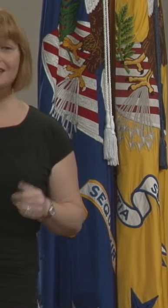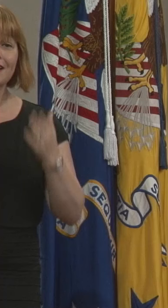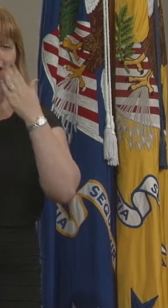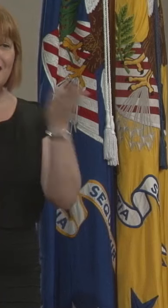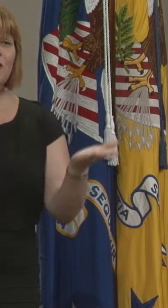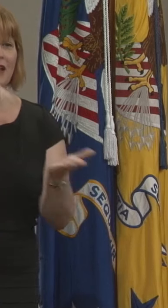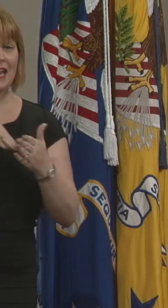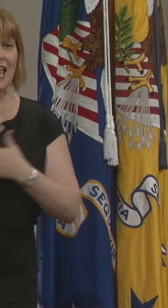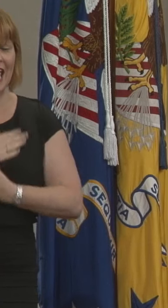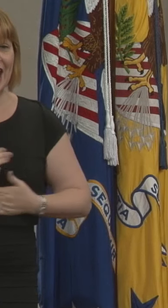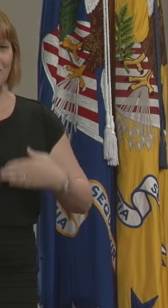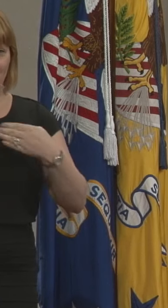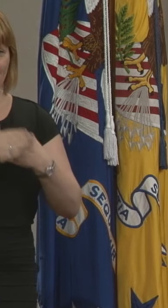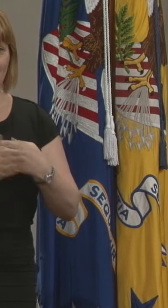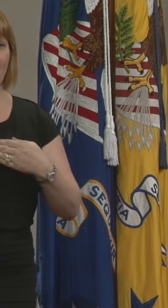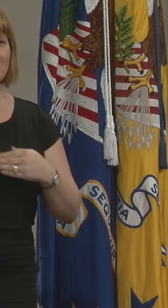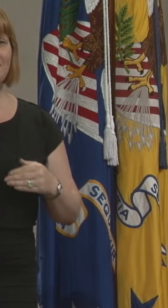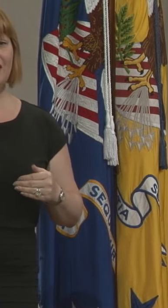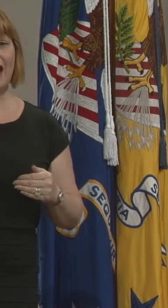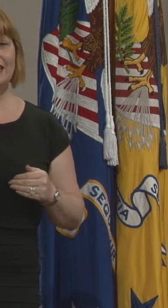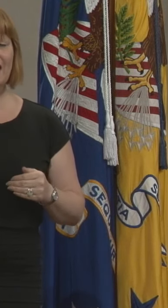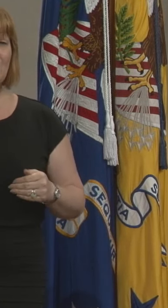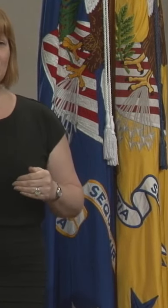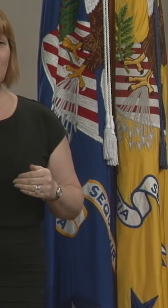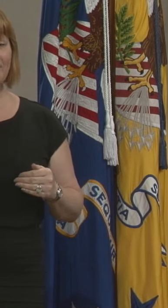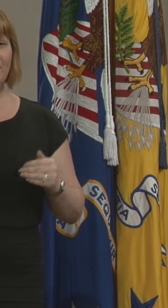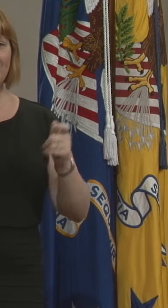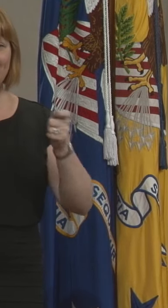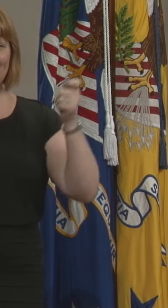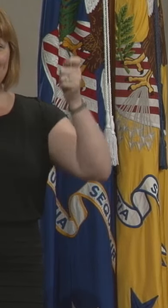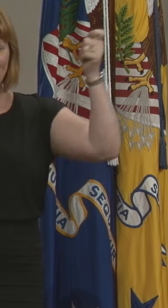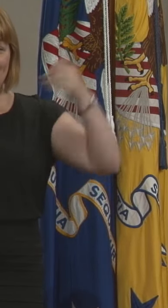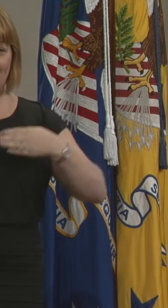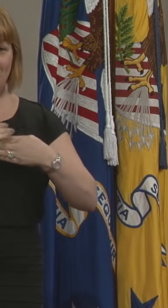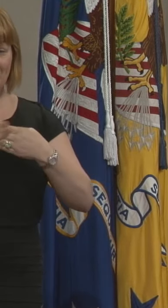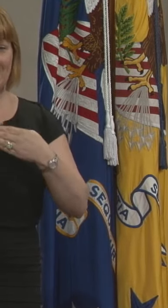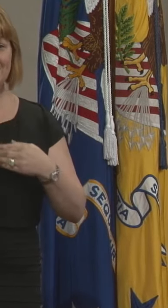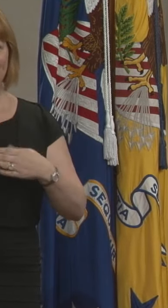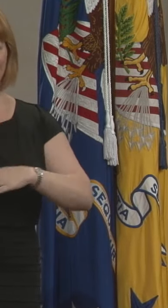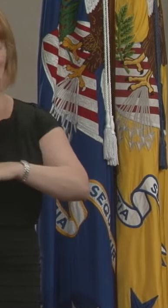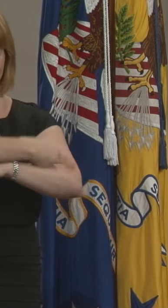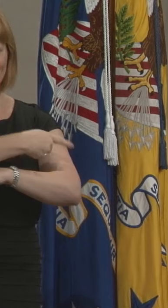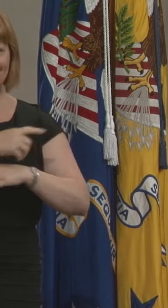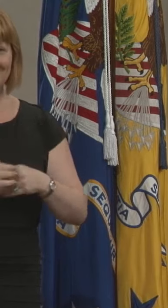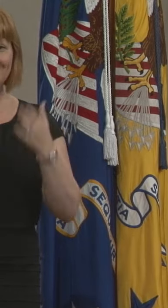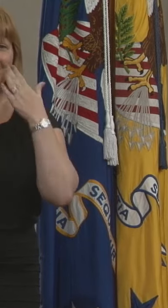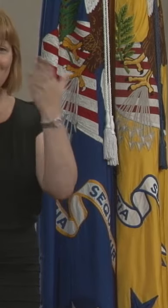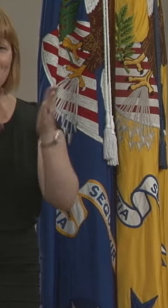ENJOY THE REST OF THE ADA 25th FE--FESTIVITIES OVER THE NEXT SEVERAL DAYS. THANK YOU.